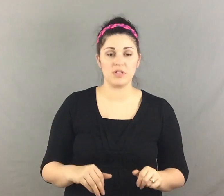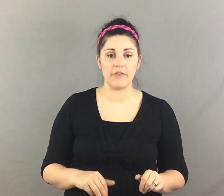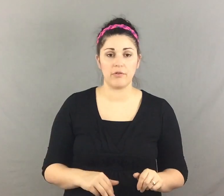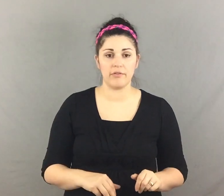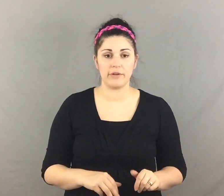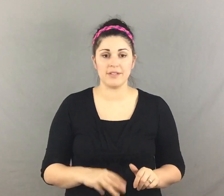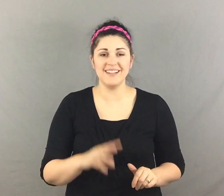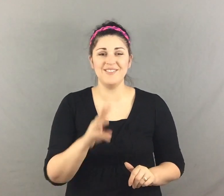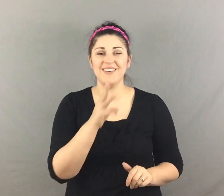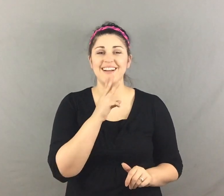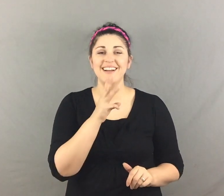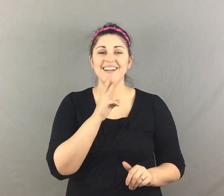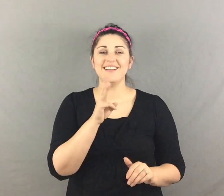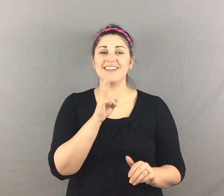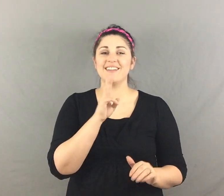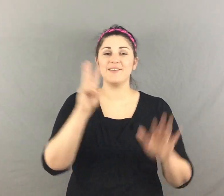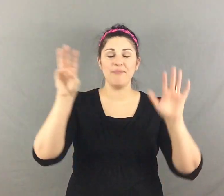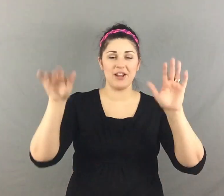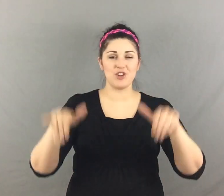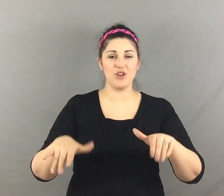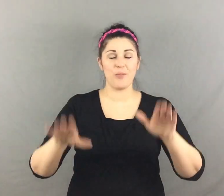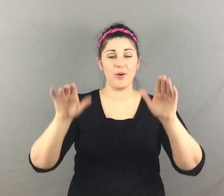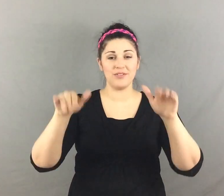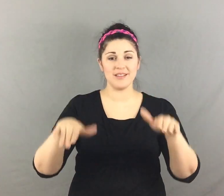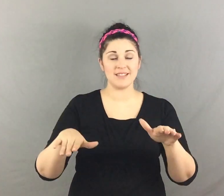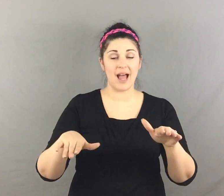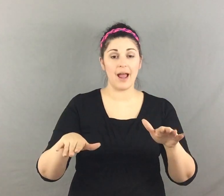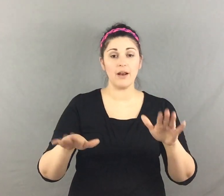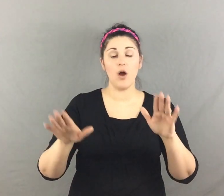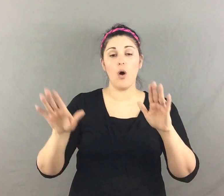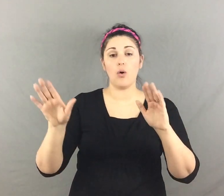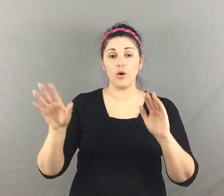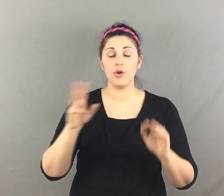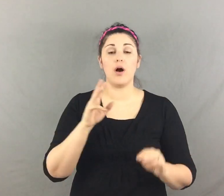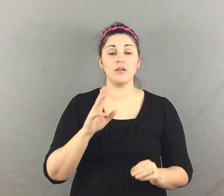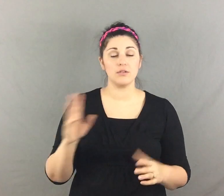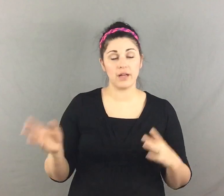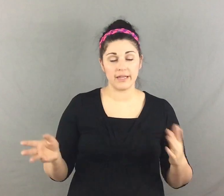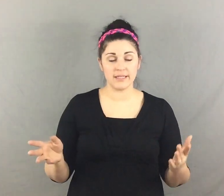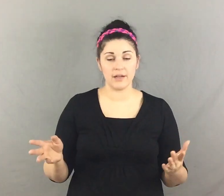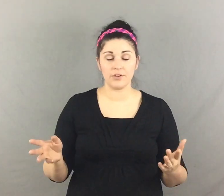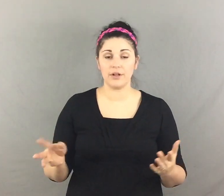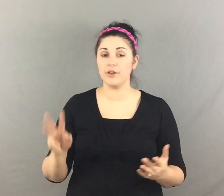The sign for rivers but you can make sure they're both to the side or are you also, like I said earlier,